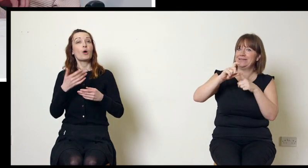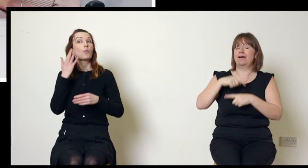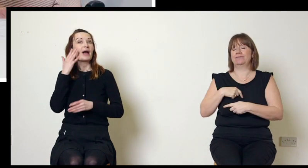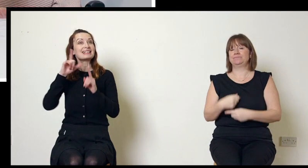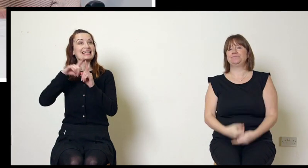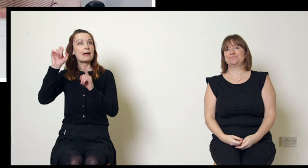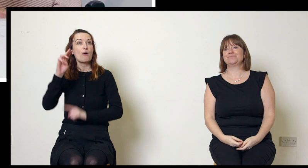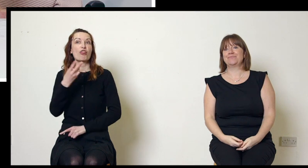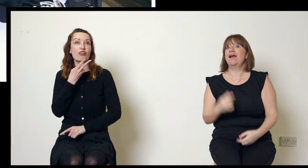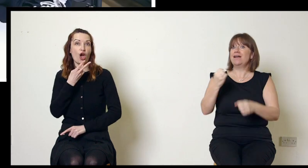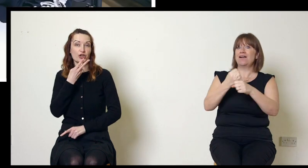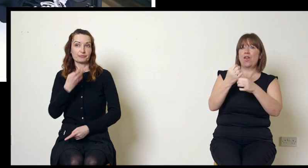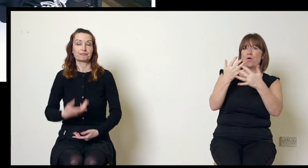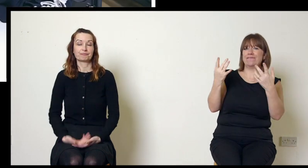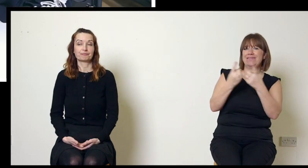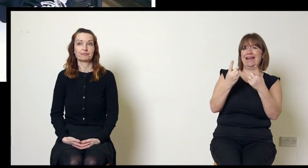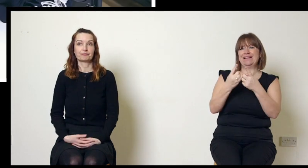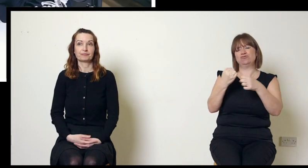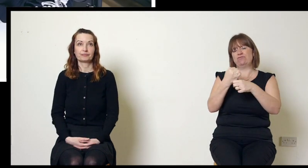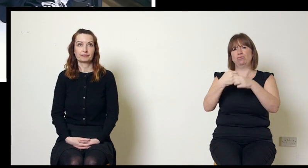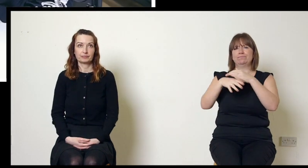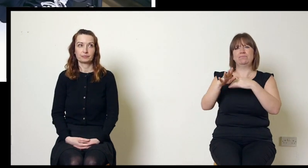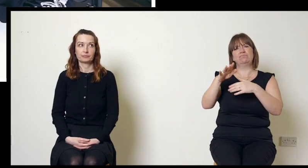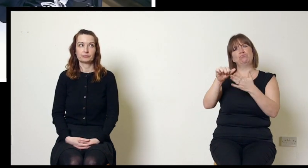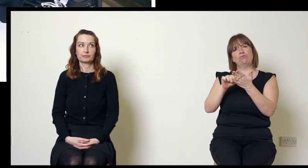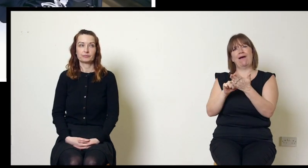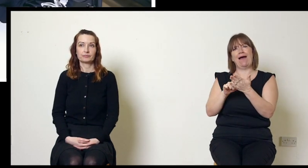So we’d done lots of things that are general in our programme, but we wanted to co-commission